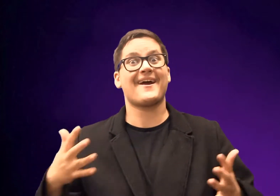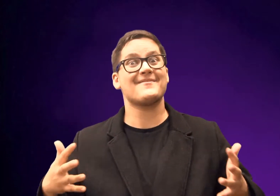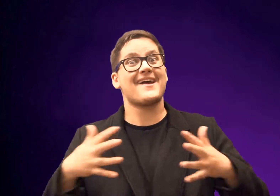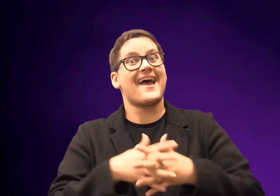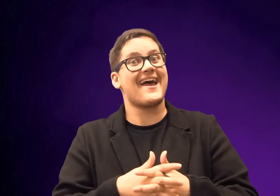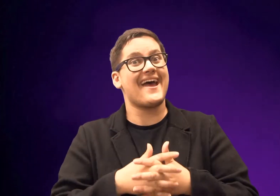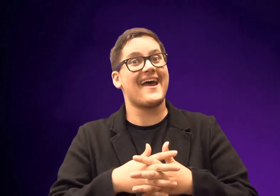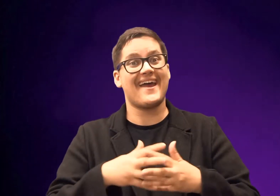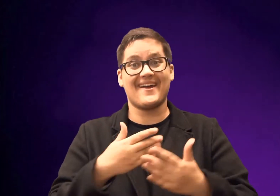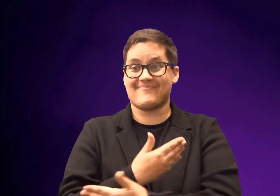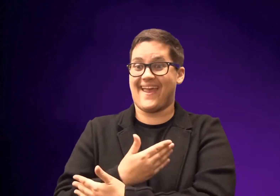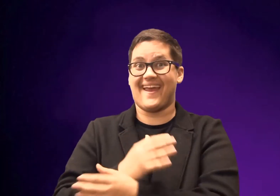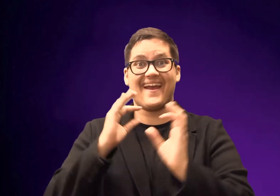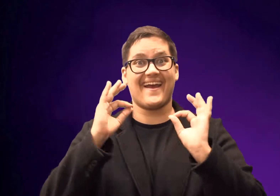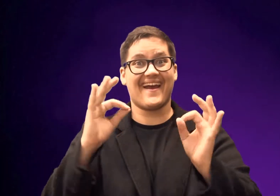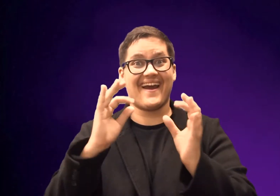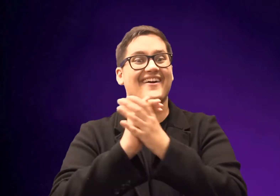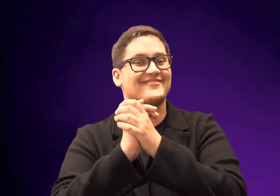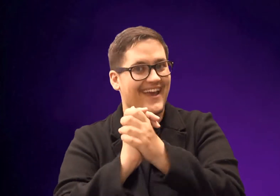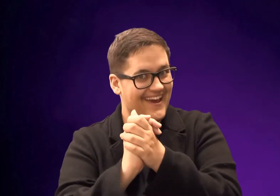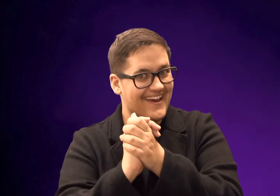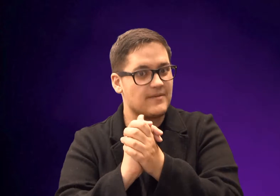Now that you're pregnant with the baby- Congratulations!